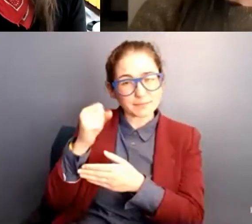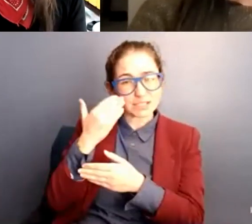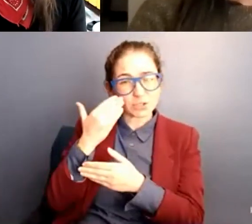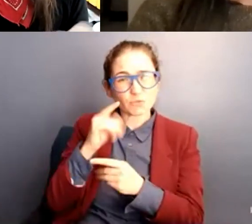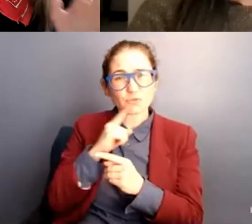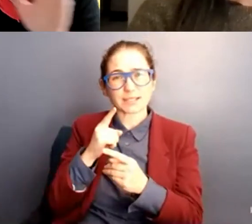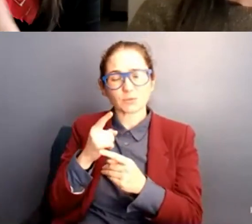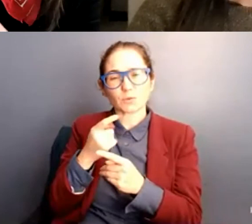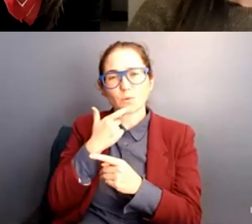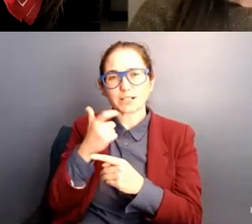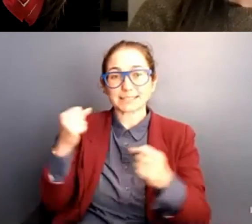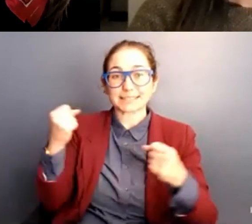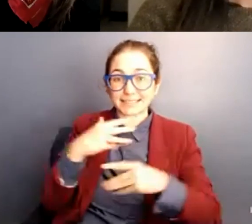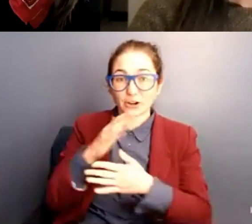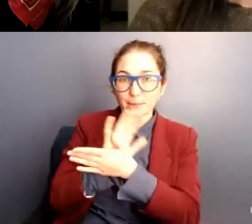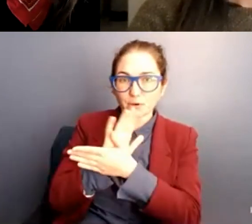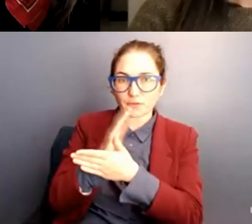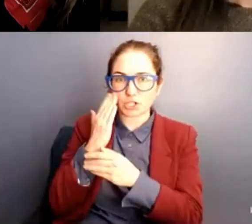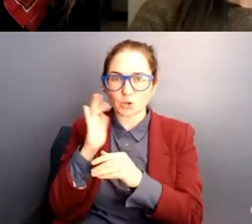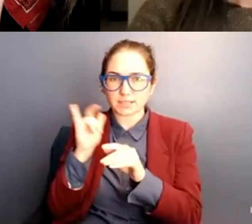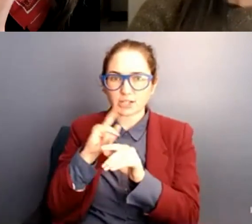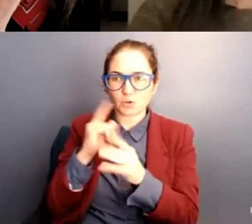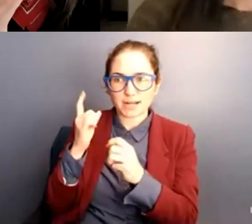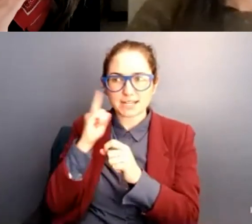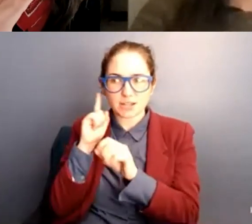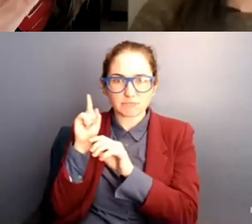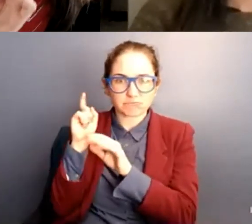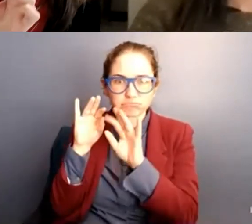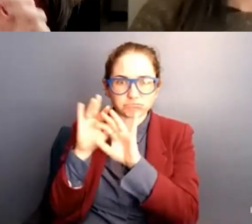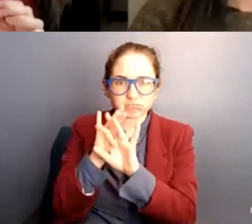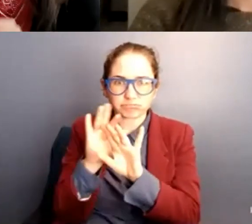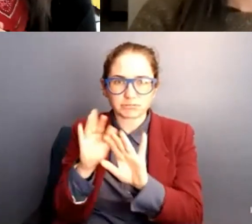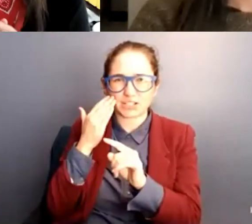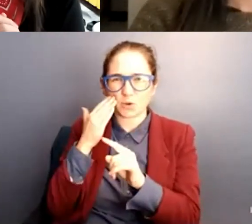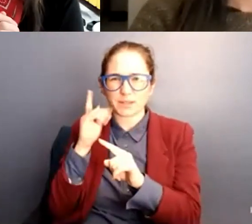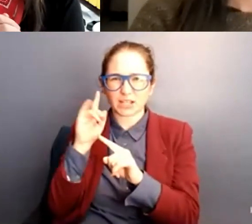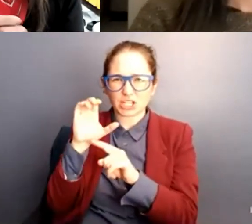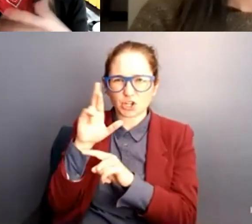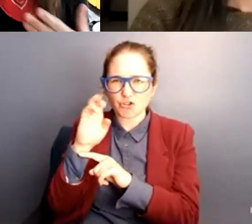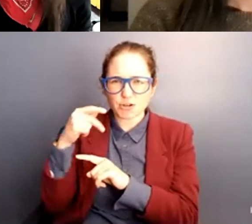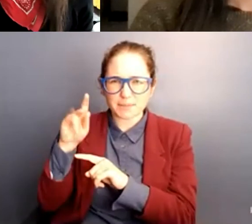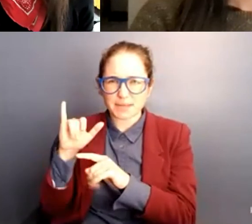watch scary movies, the killer is about to come and it's